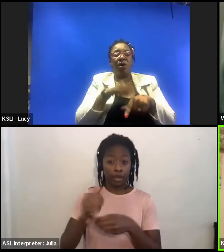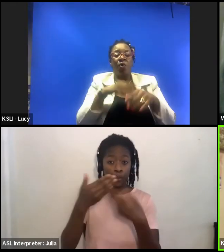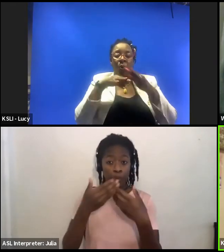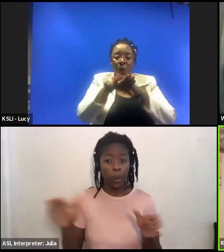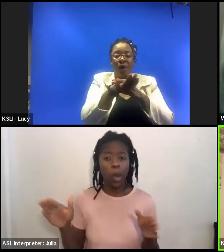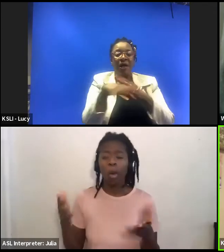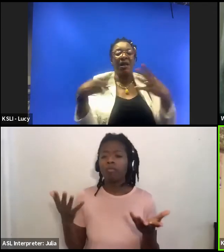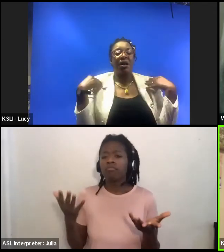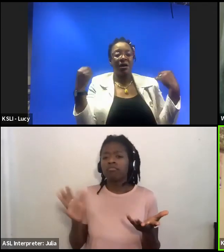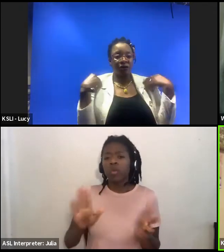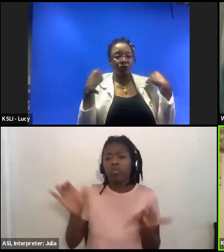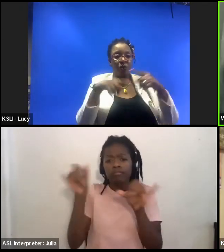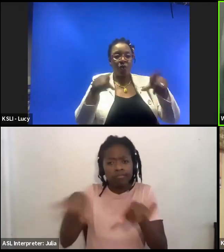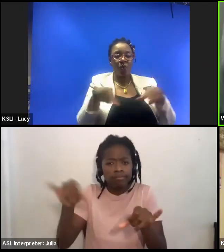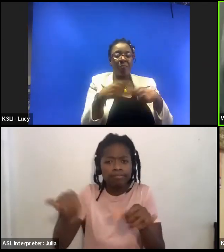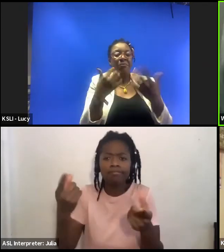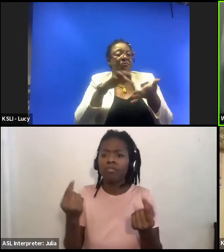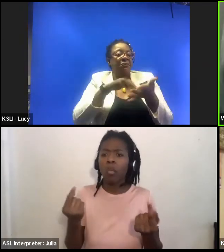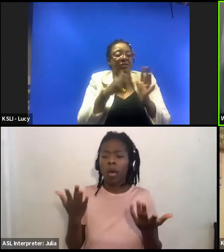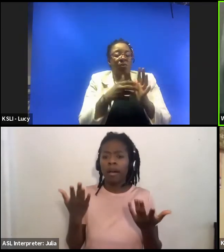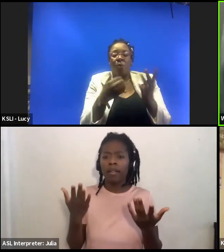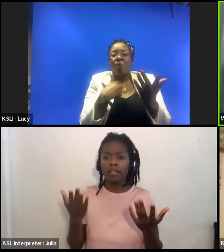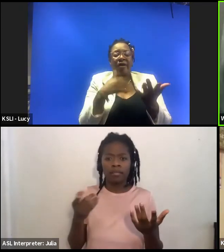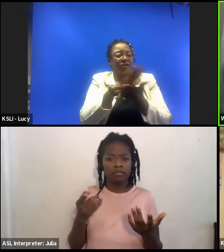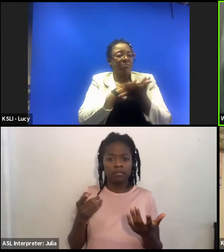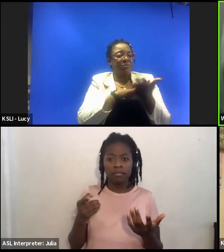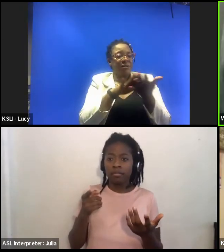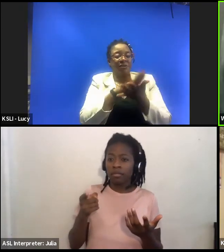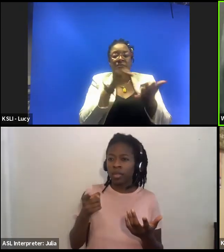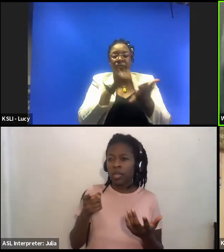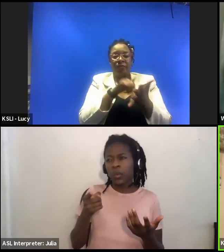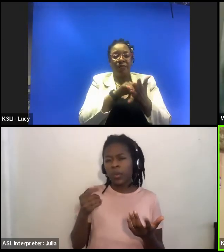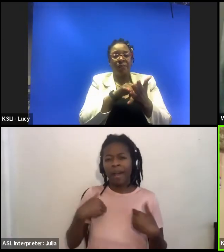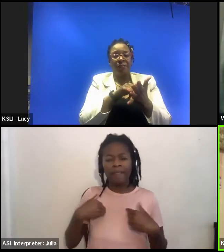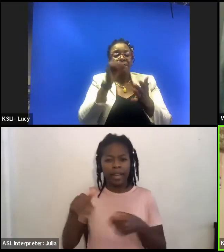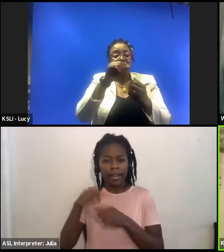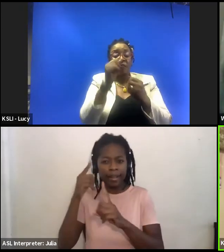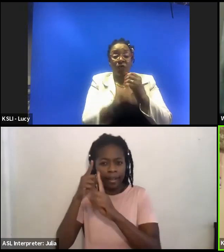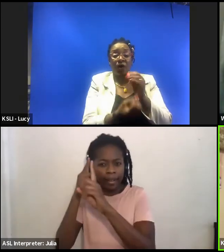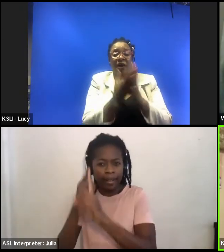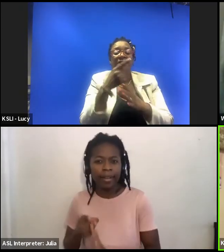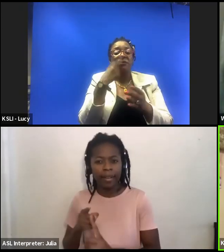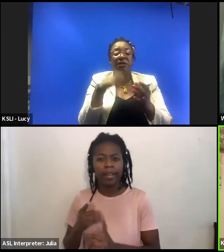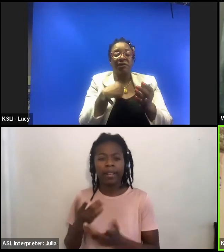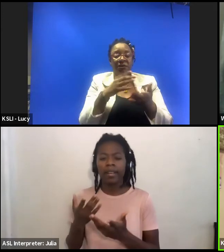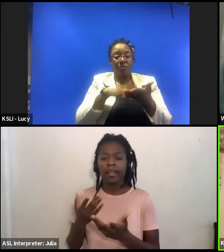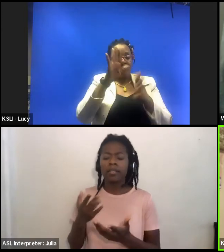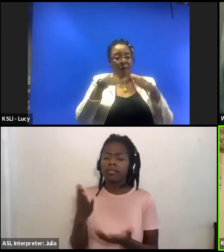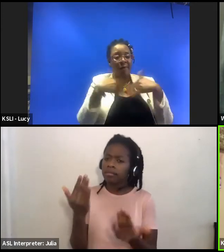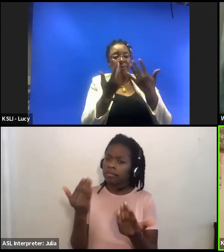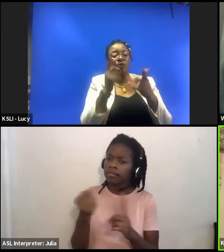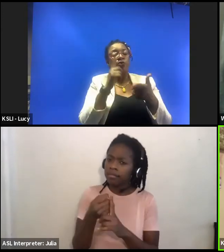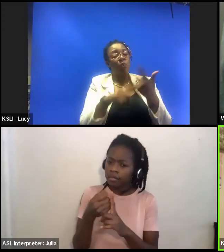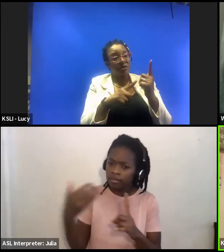Is there a kind of space that you aspire towards creating? Tell us a bit more about what it would be like